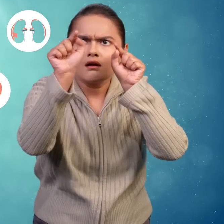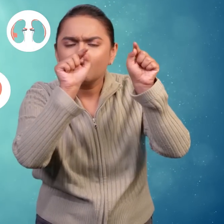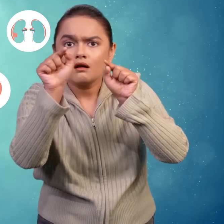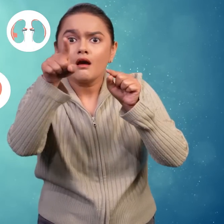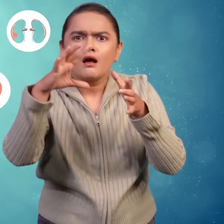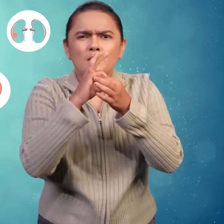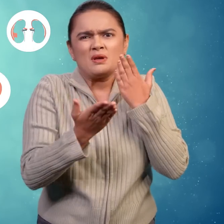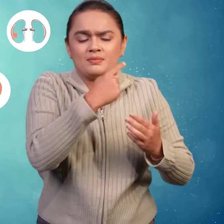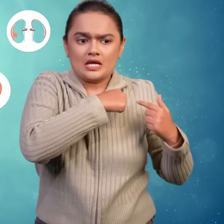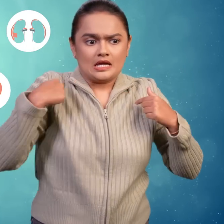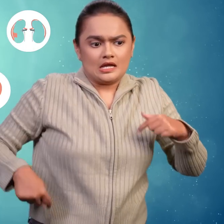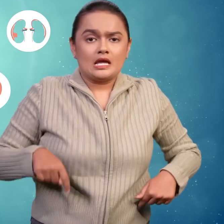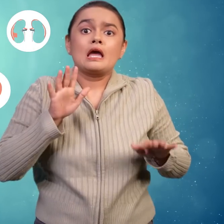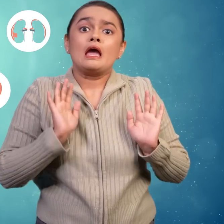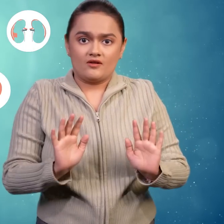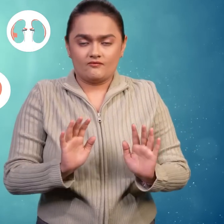for diseases which affect the entire body.